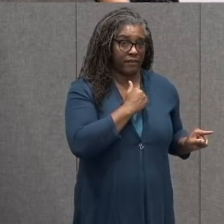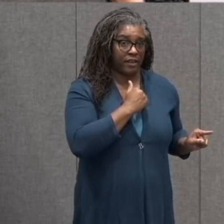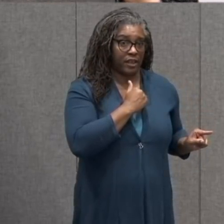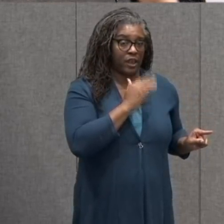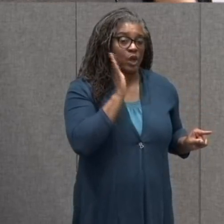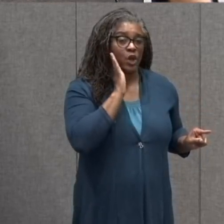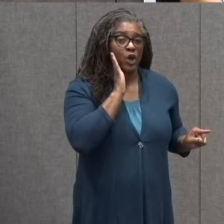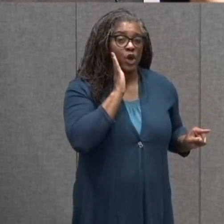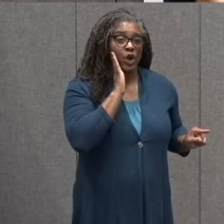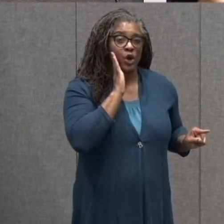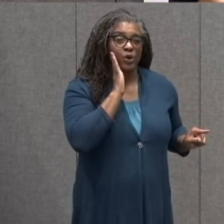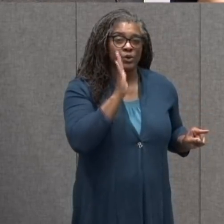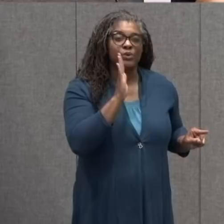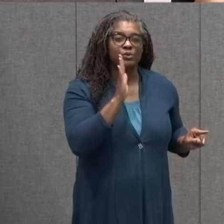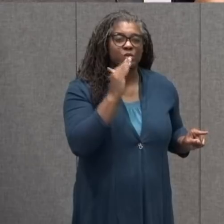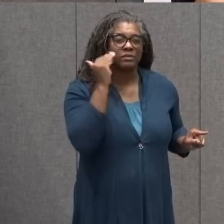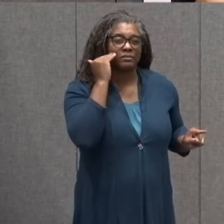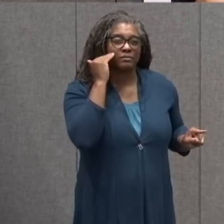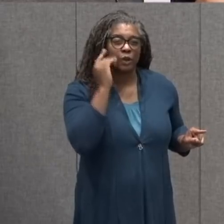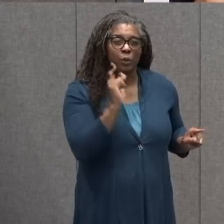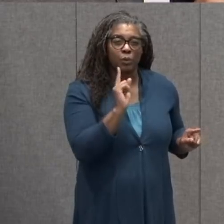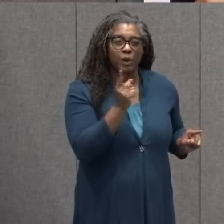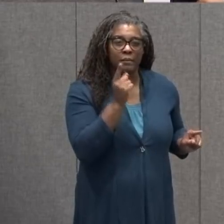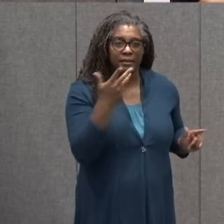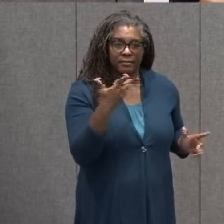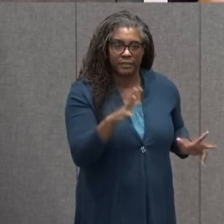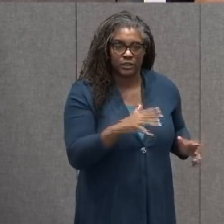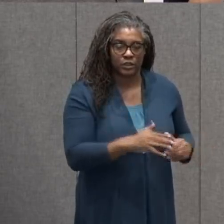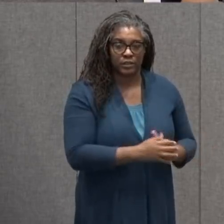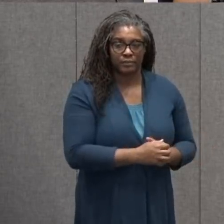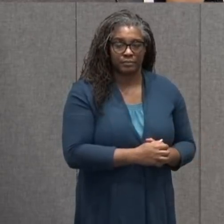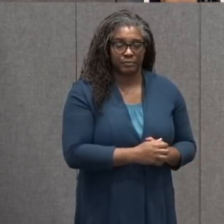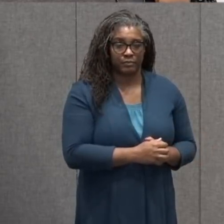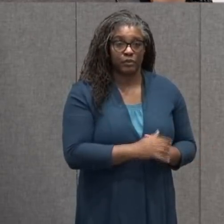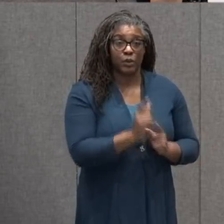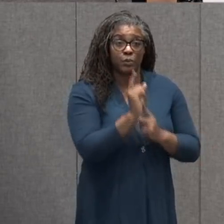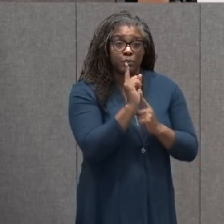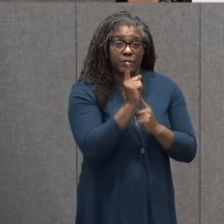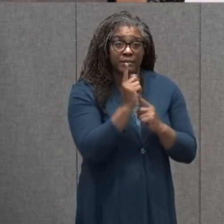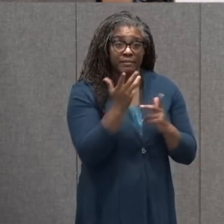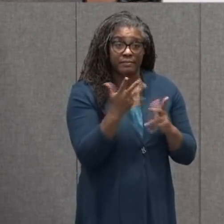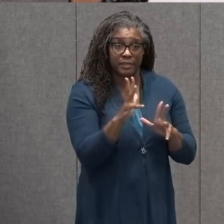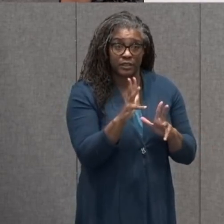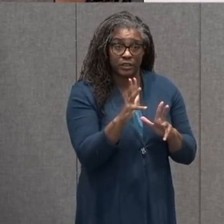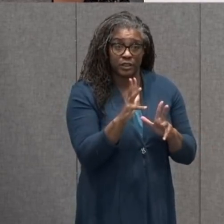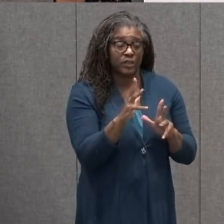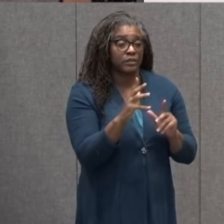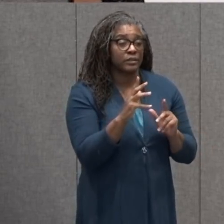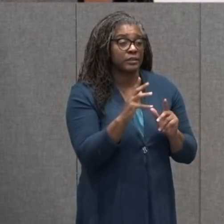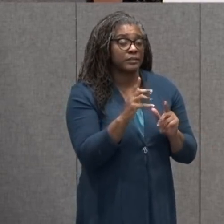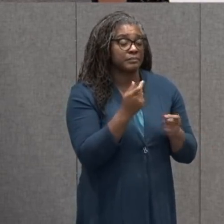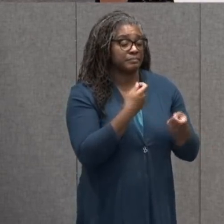And then, after that minute is up, we will switch. So if I draw first, then it'll be